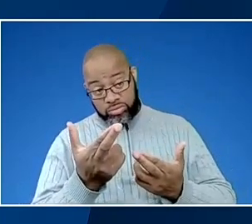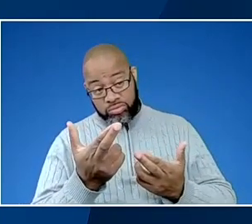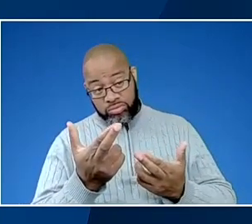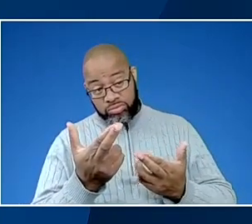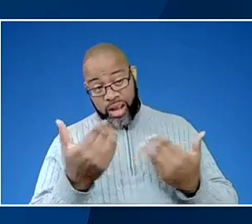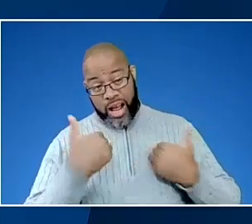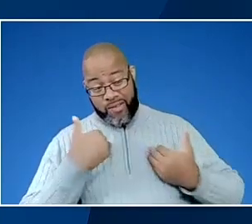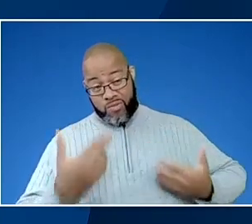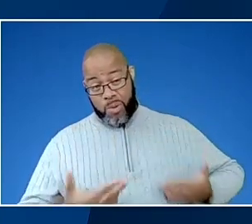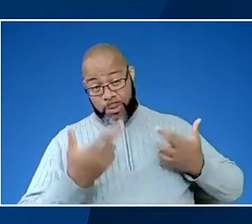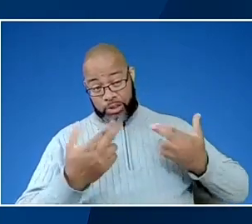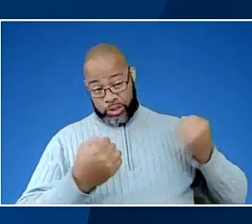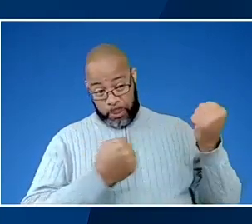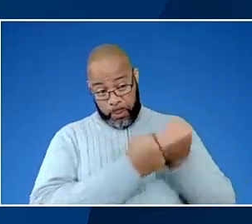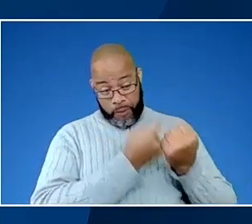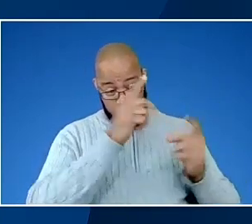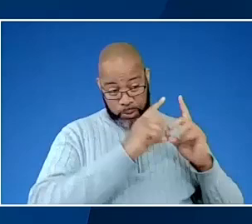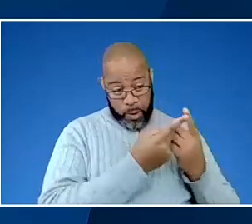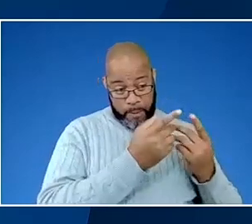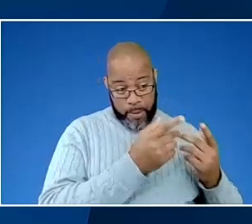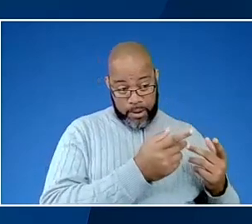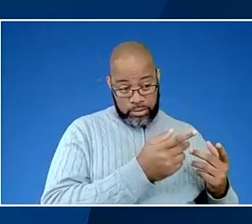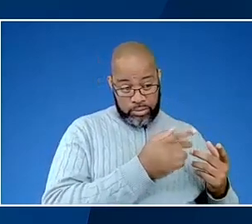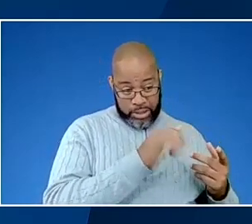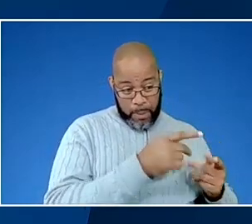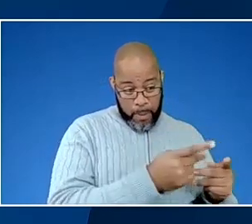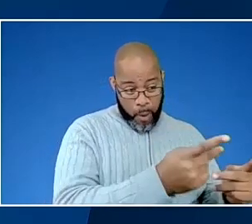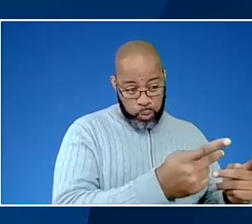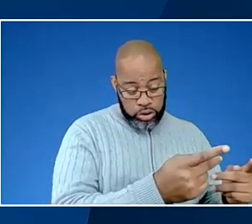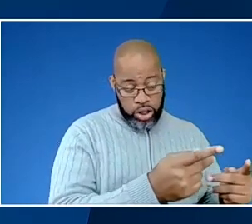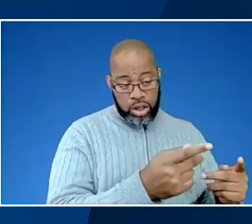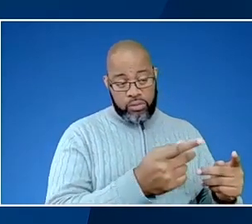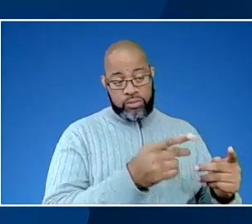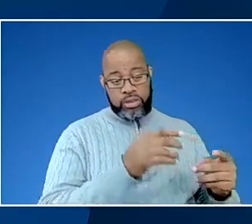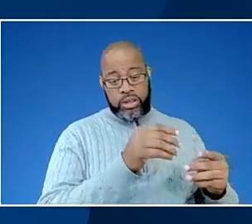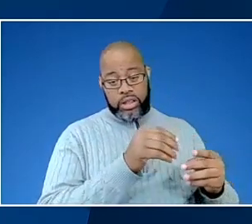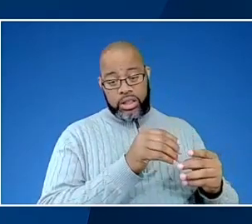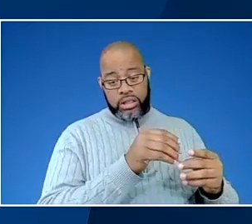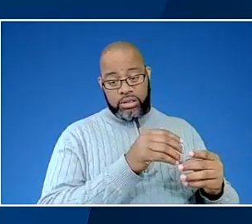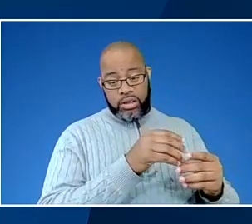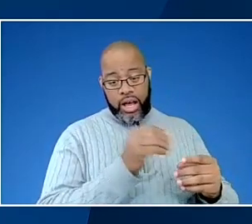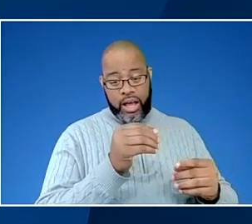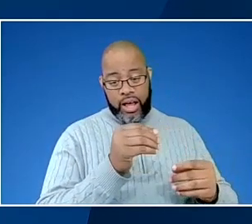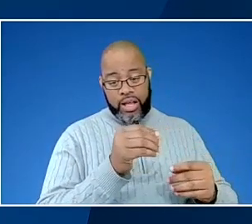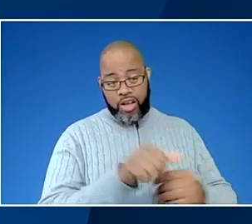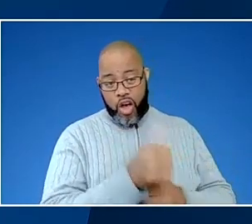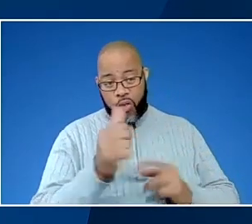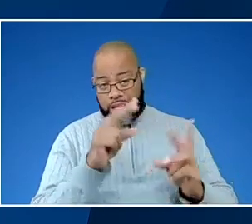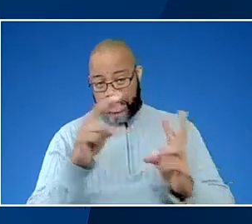support for the Department's proposal, and there are other issues or matters being